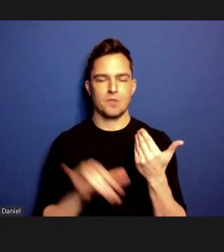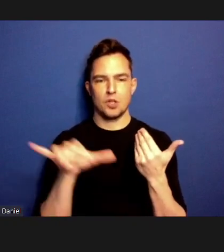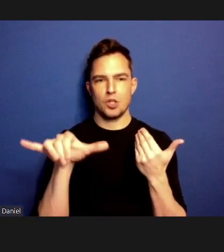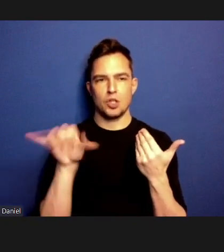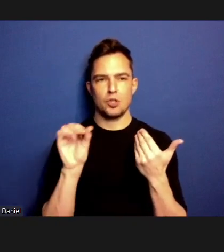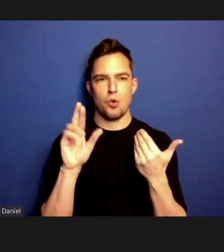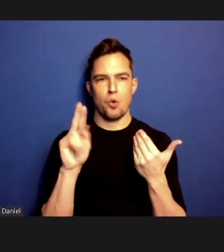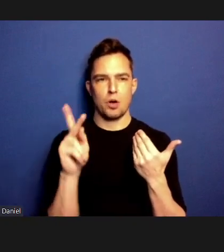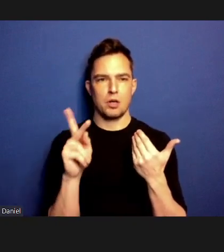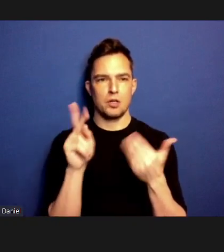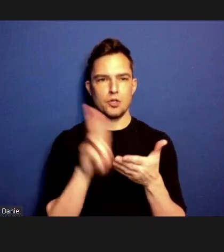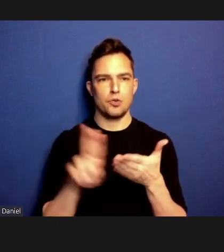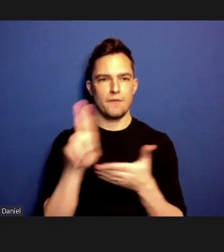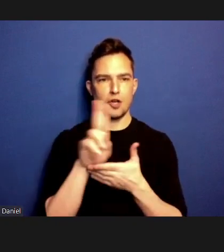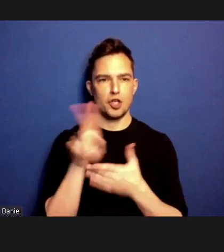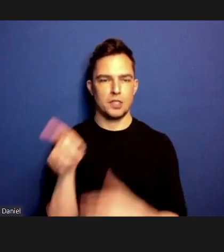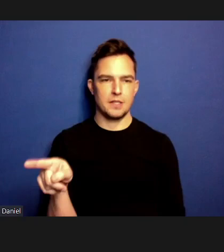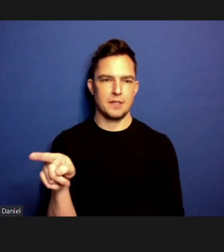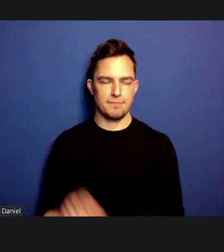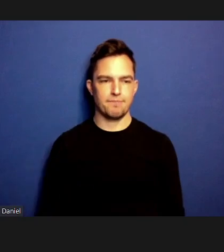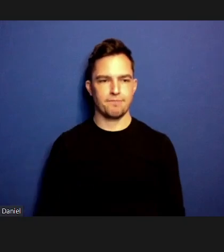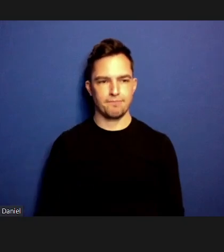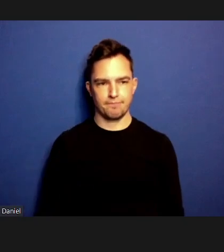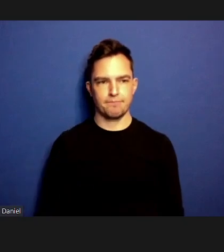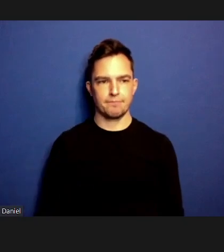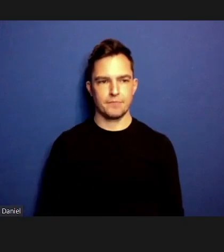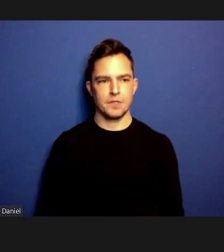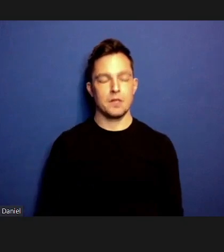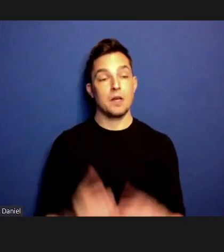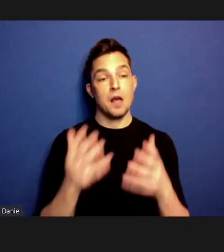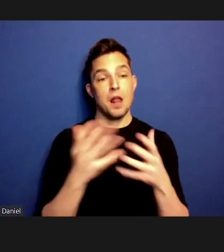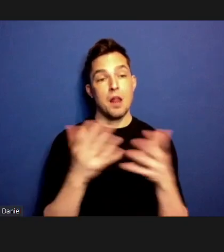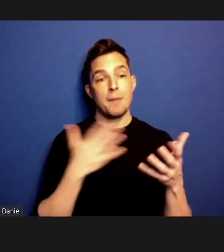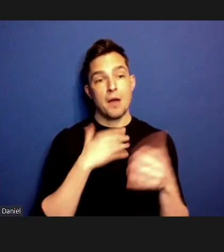And a lot of my work, as was highlighted,